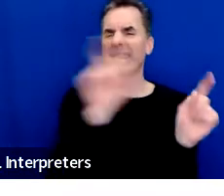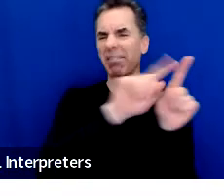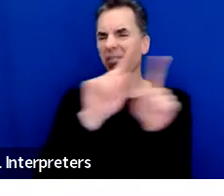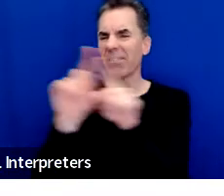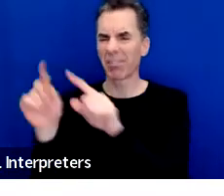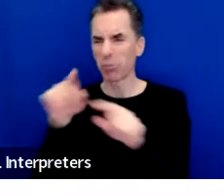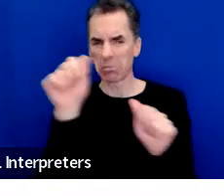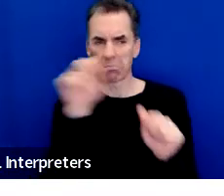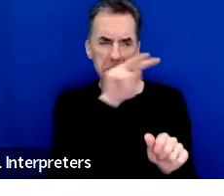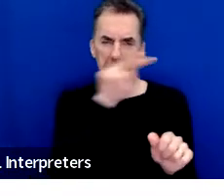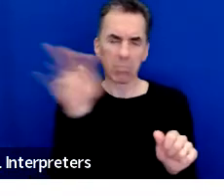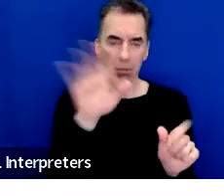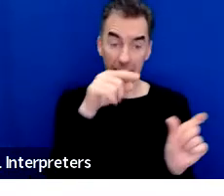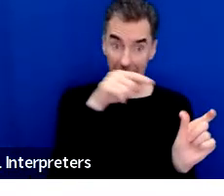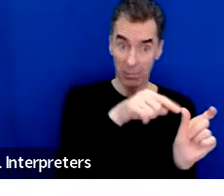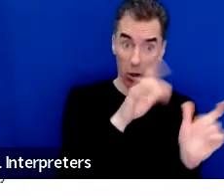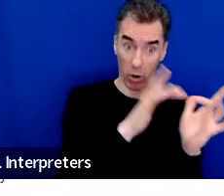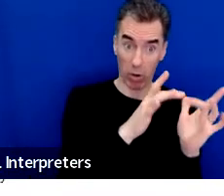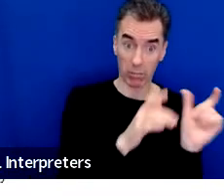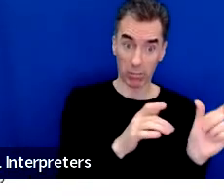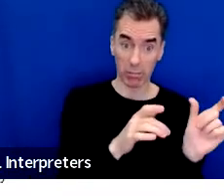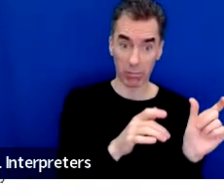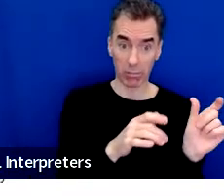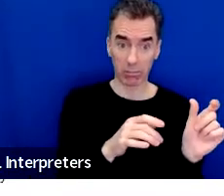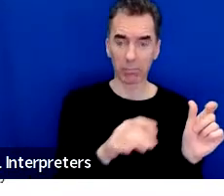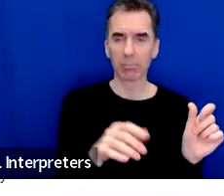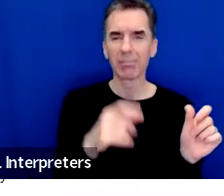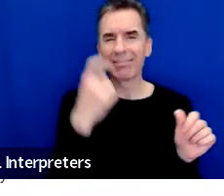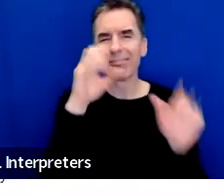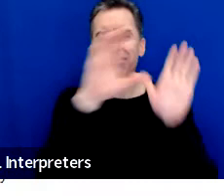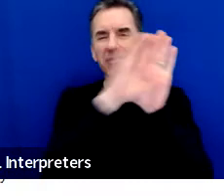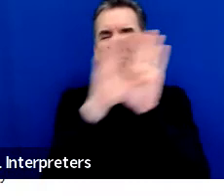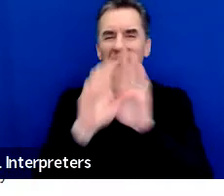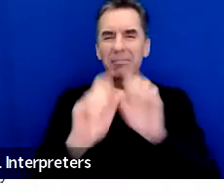These are again our headshots and the full time